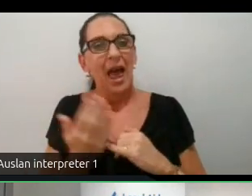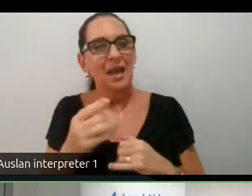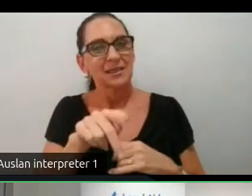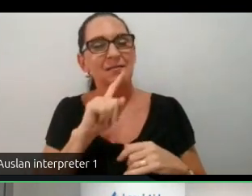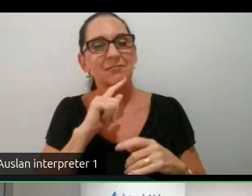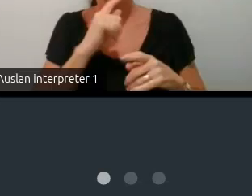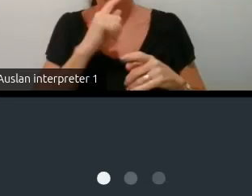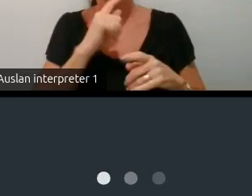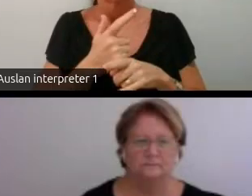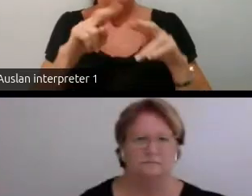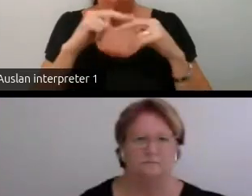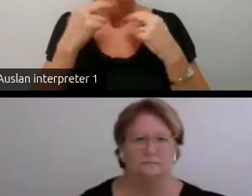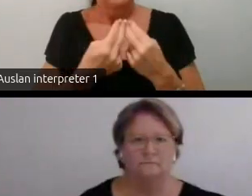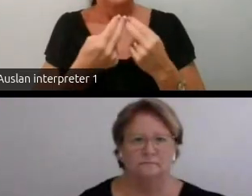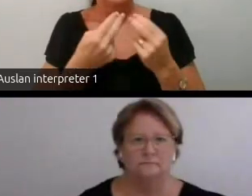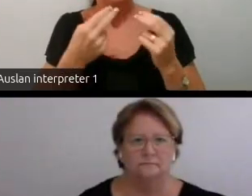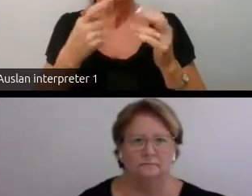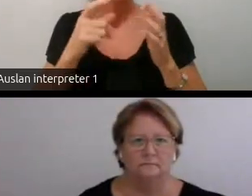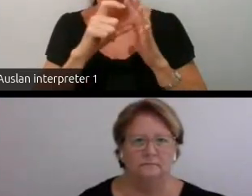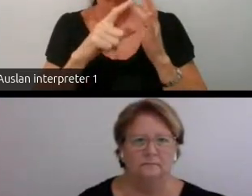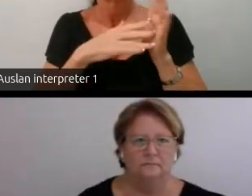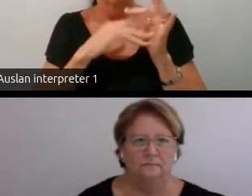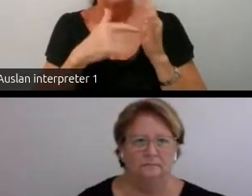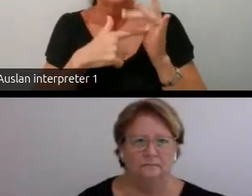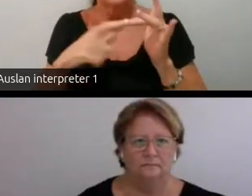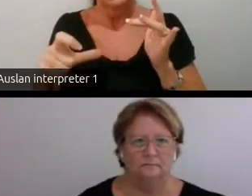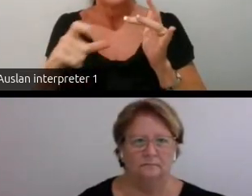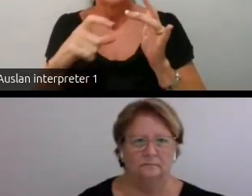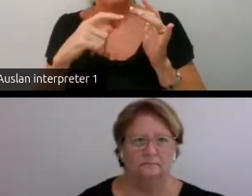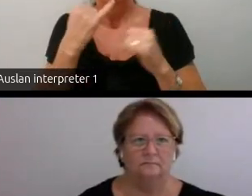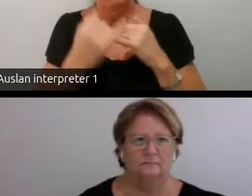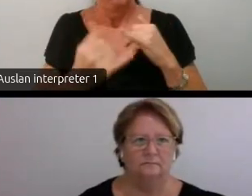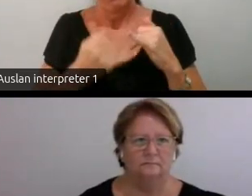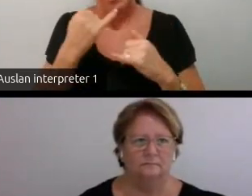we've got on this list of typical legal issues, maybe we should have put this at the start,